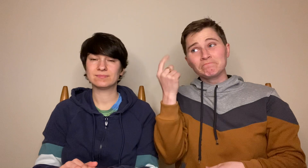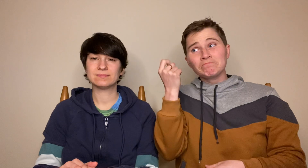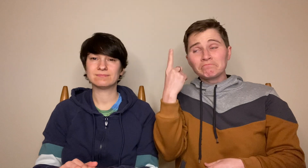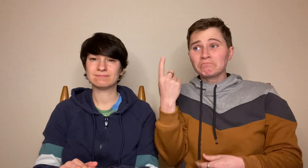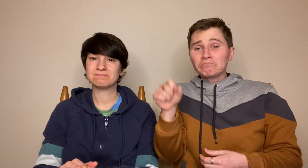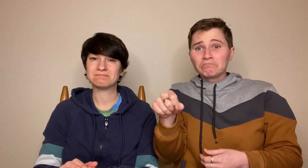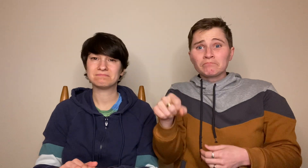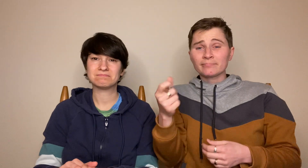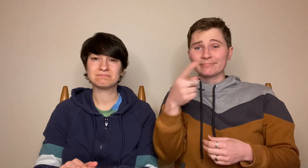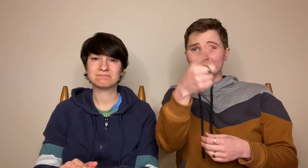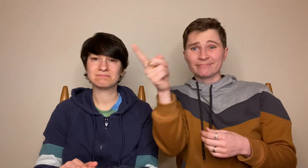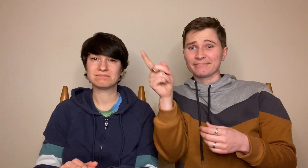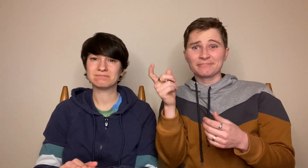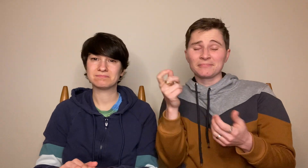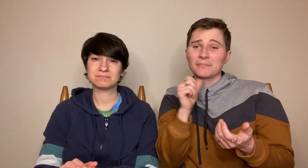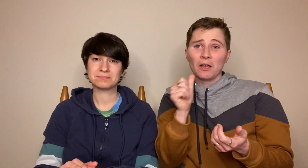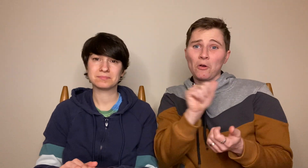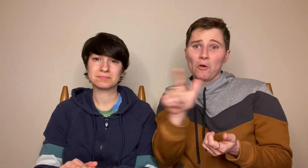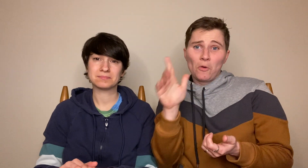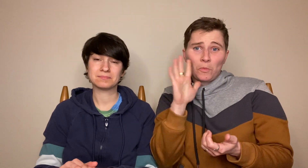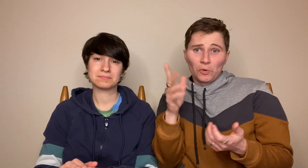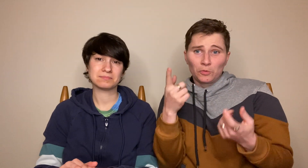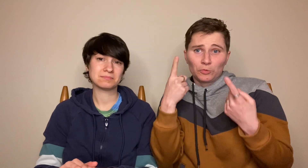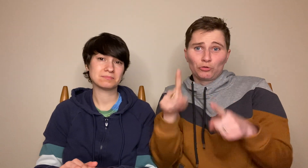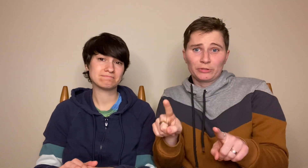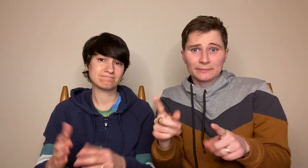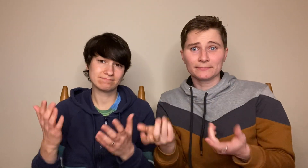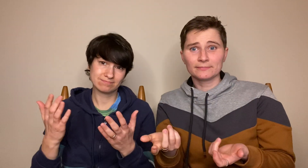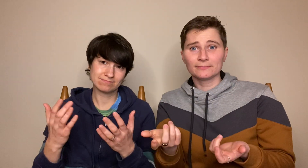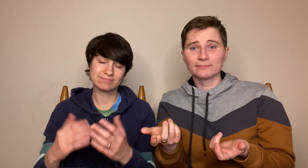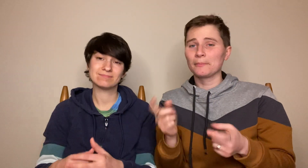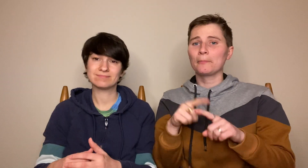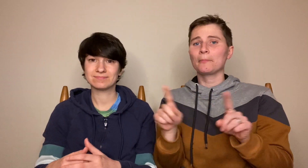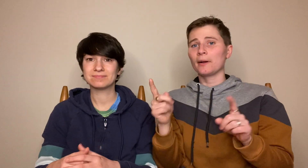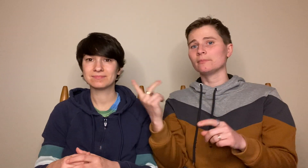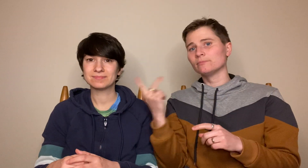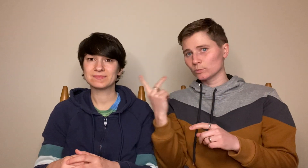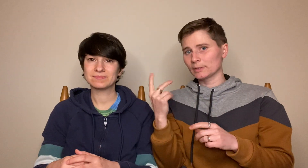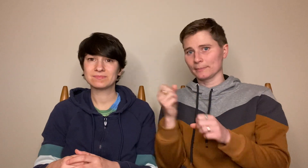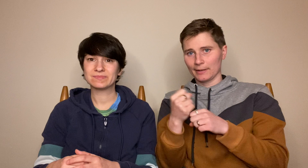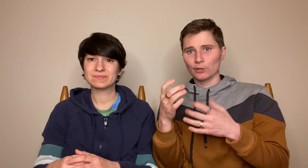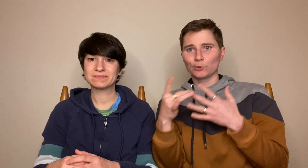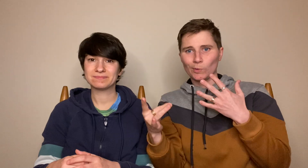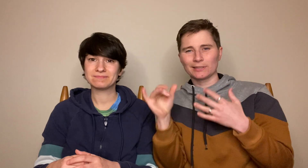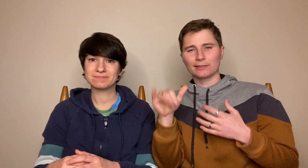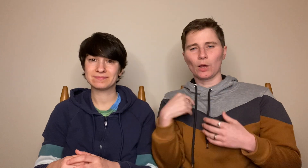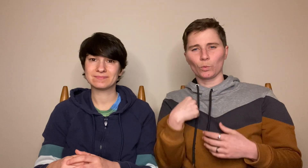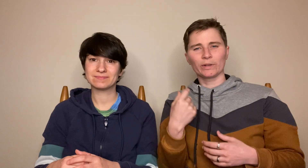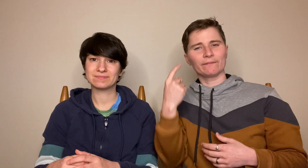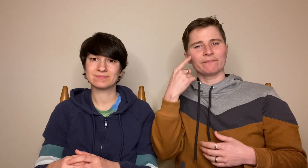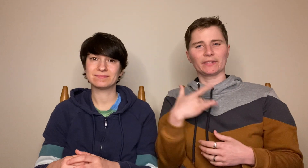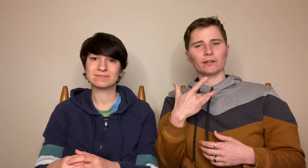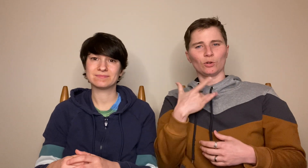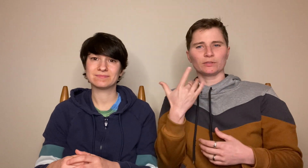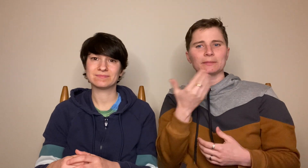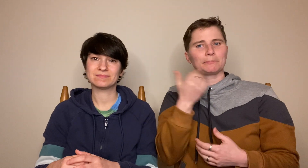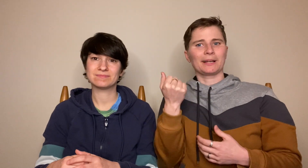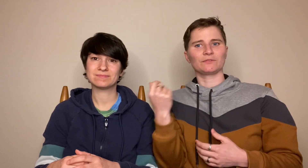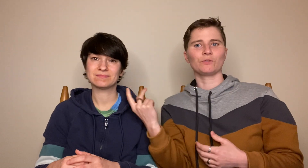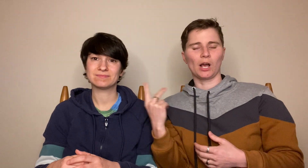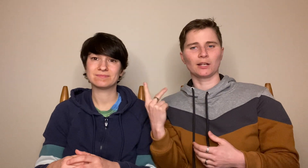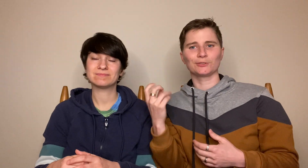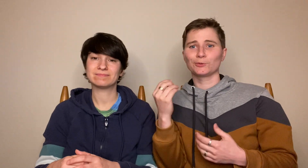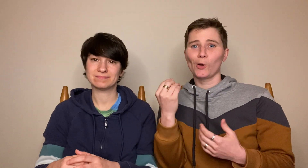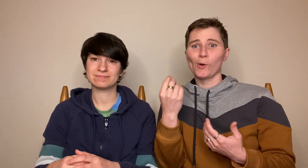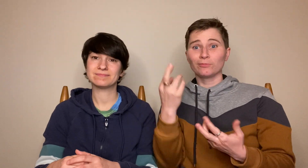We recognize that everything we choose to do may not be what you agree with. We are making choices that we feel are best for us.